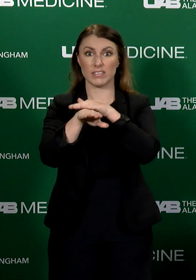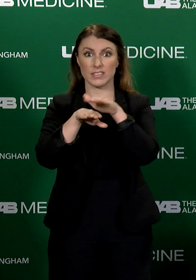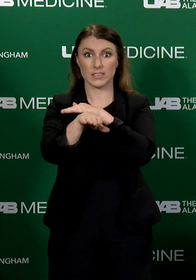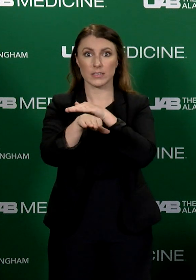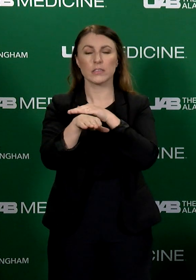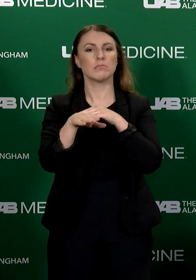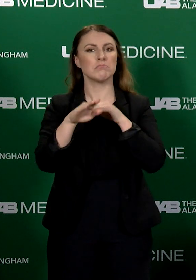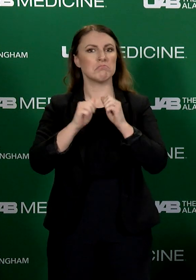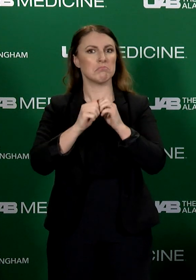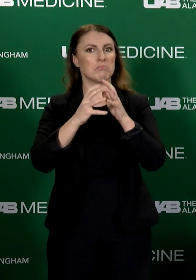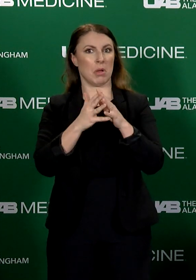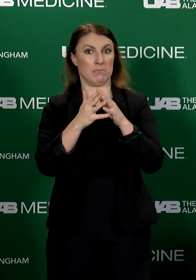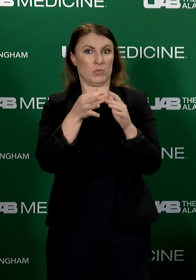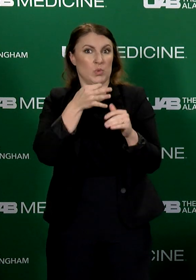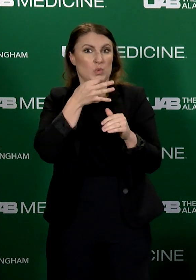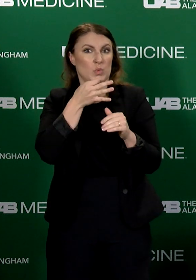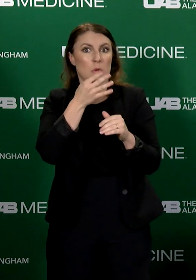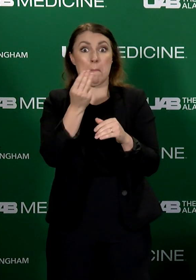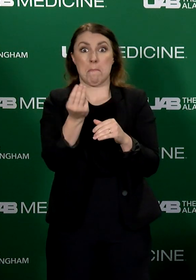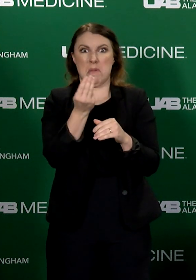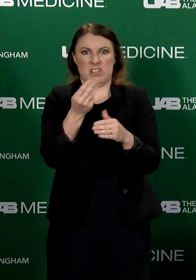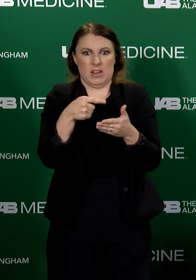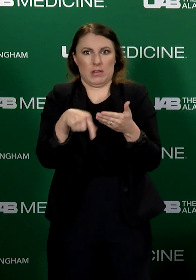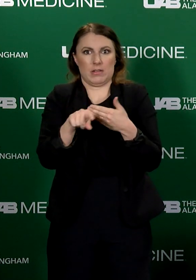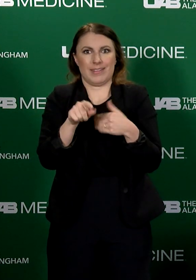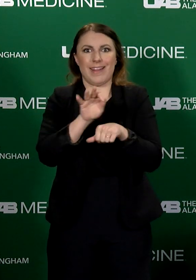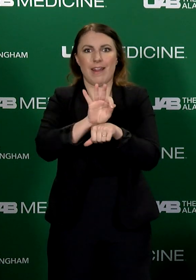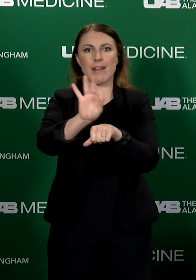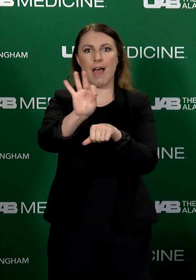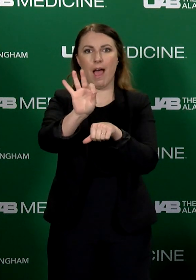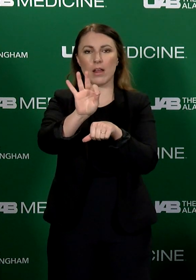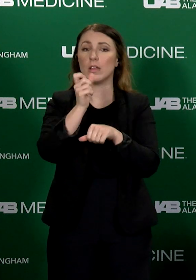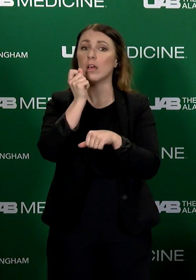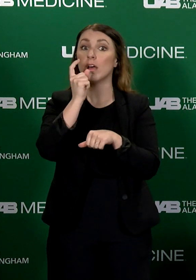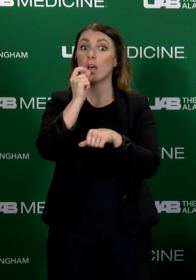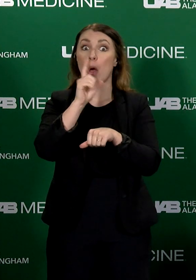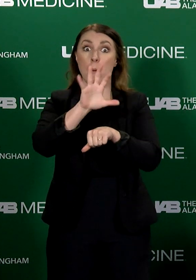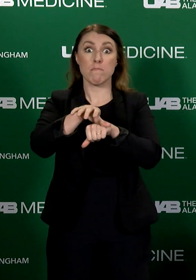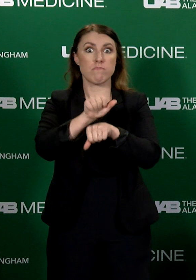this coming Monday at 9:00 a.m. it will be by appointment only and will require